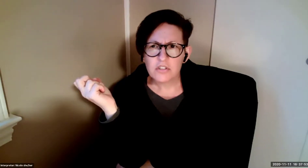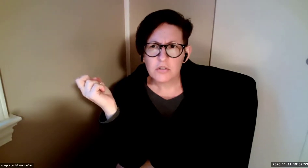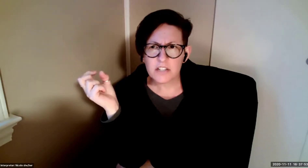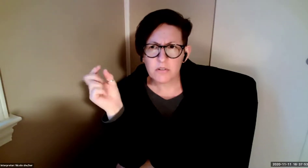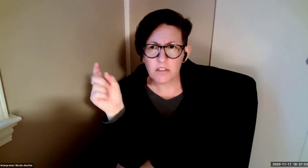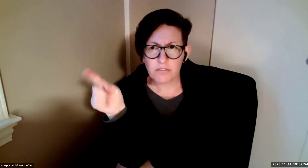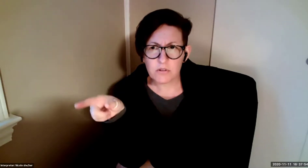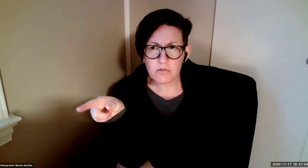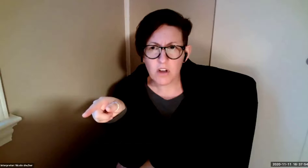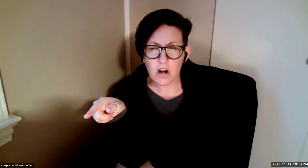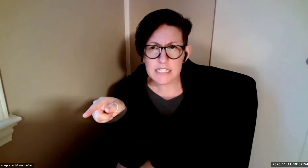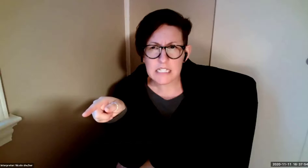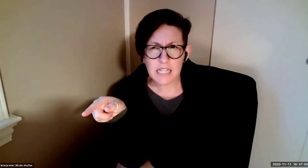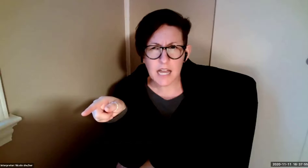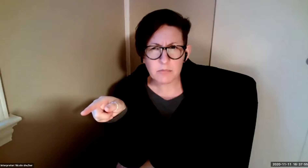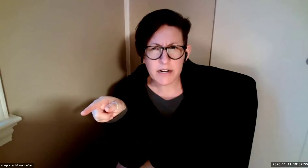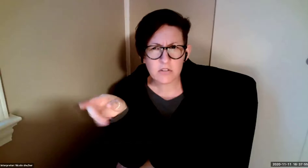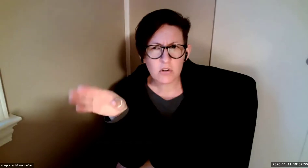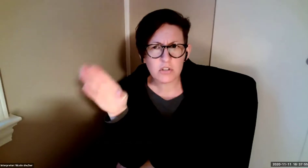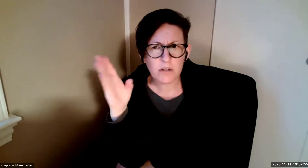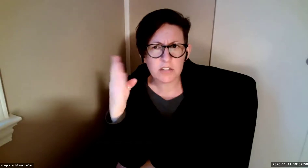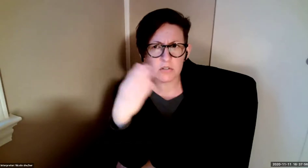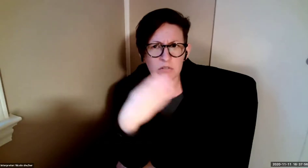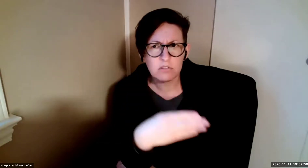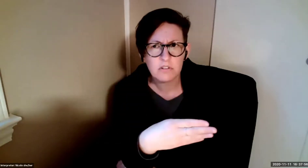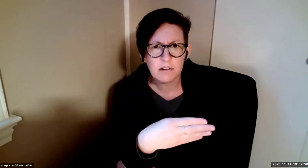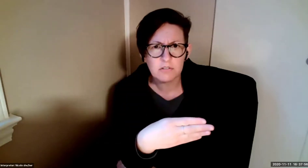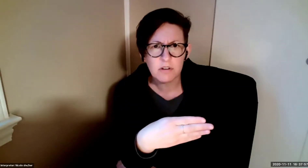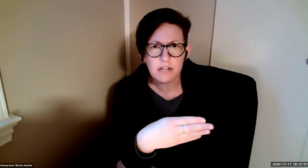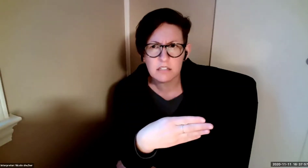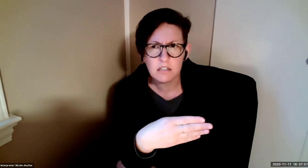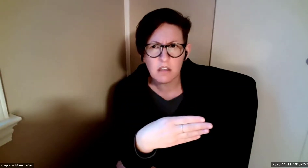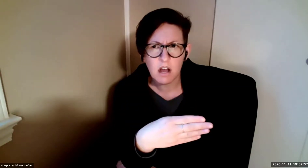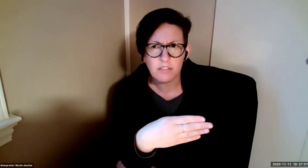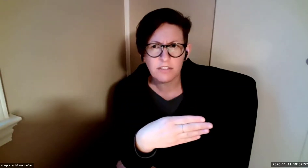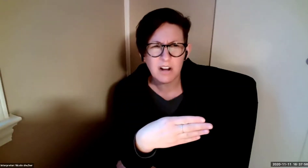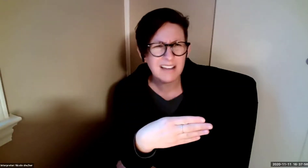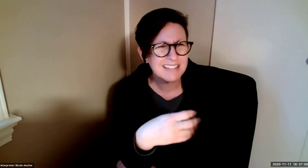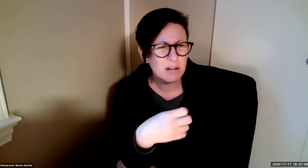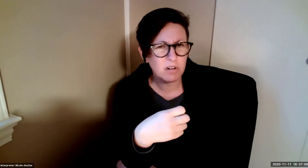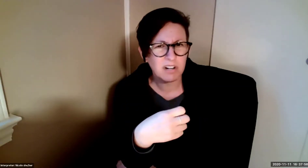Nicole she/her: Do I do it through the RFP libraries or do I do direct directly to the author. How does that work.